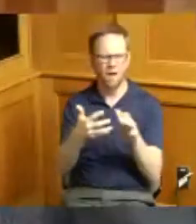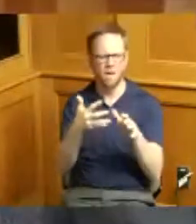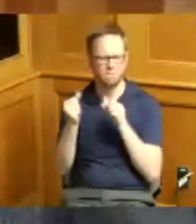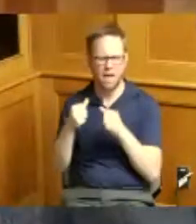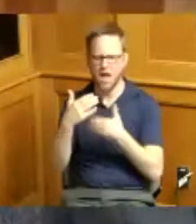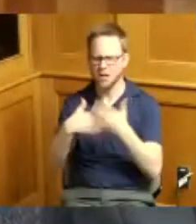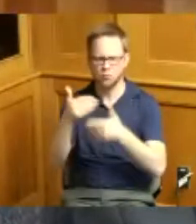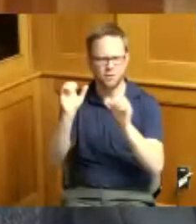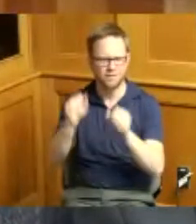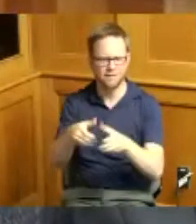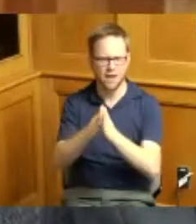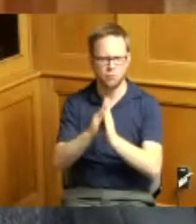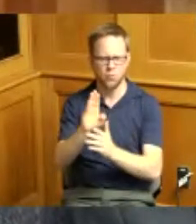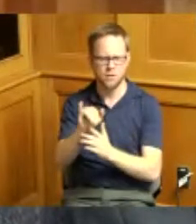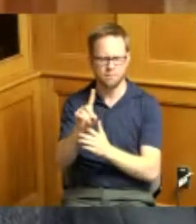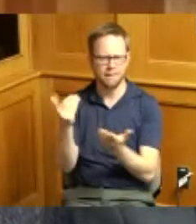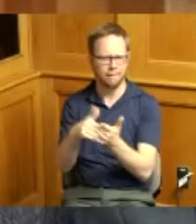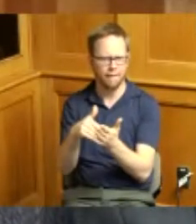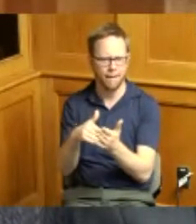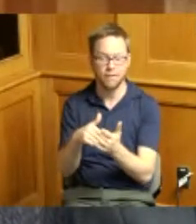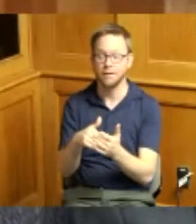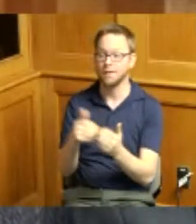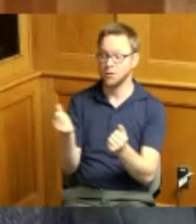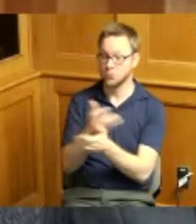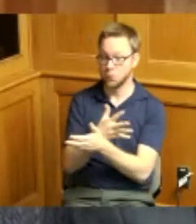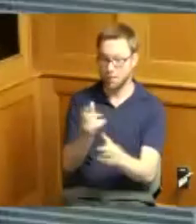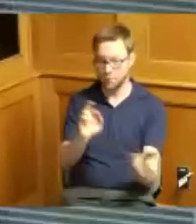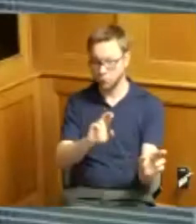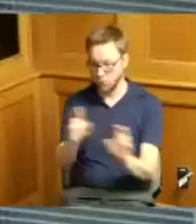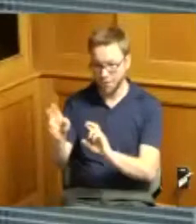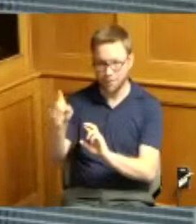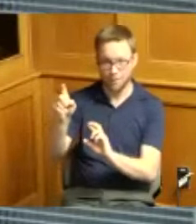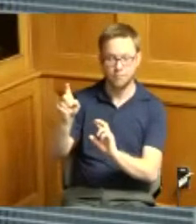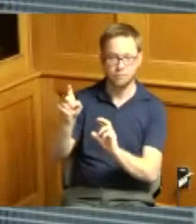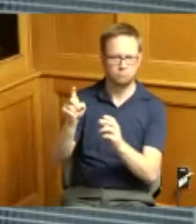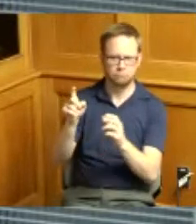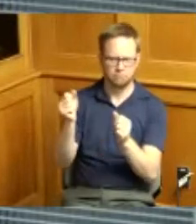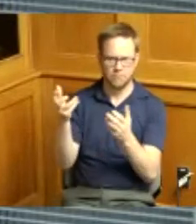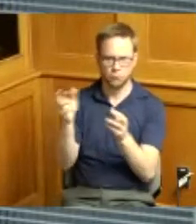again we have to have everything ready to go all we're doing is changing the Engineer's estimate